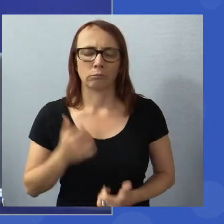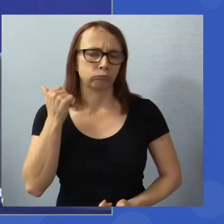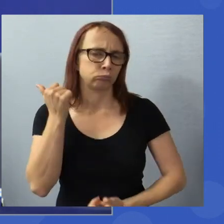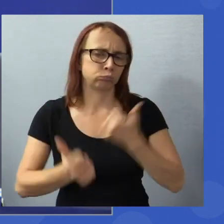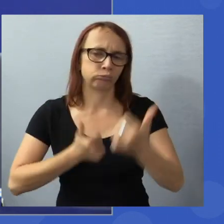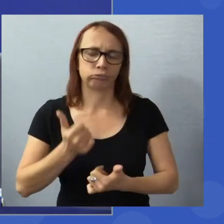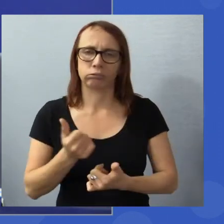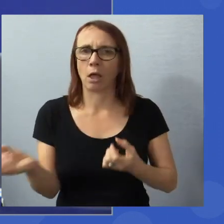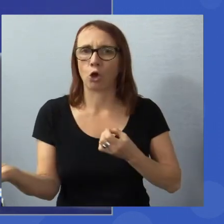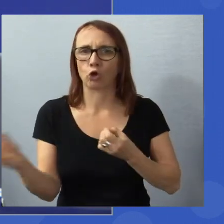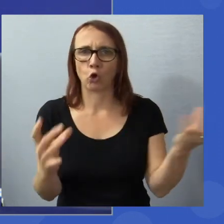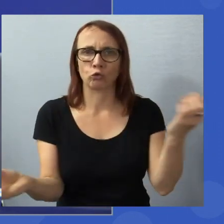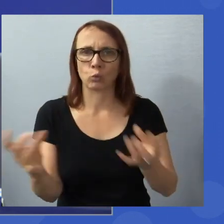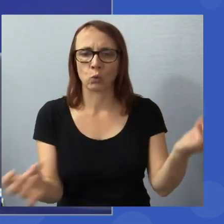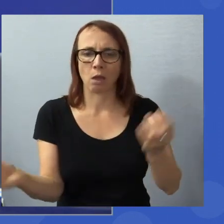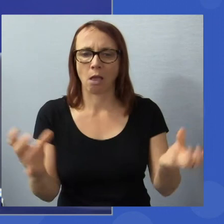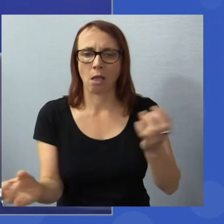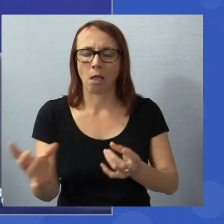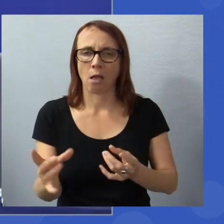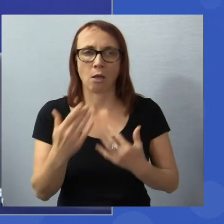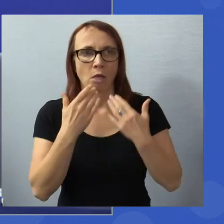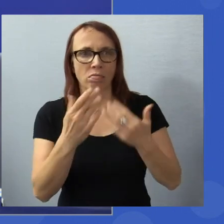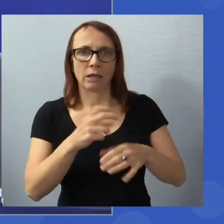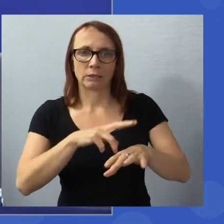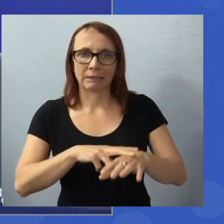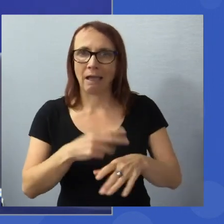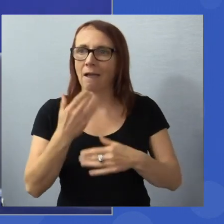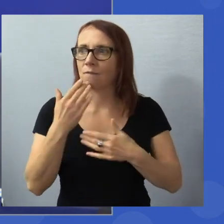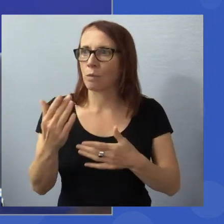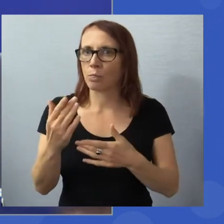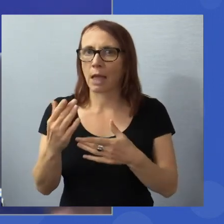I want to thank the secretary at the stewarding group the observers and